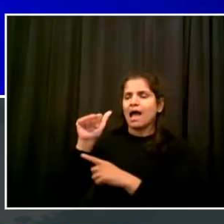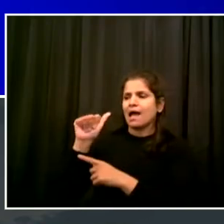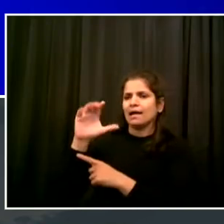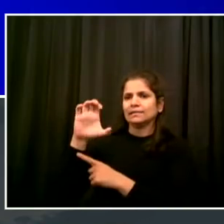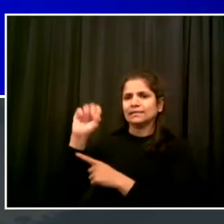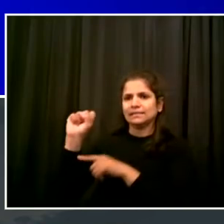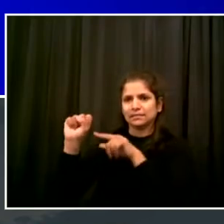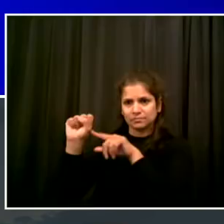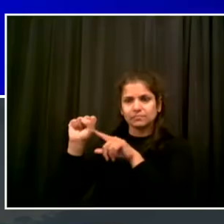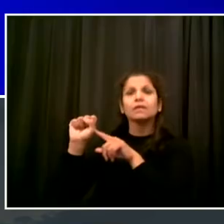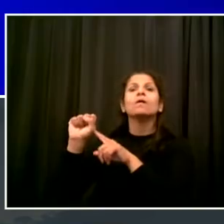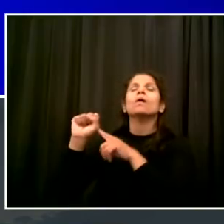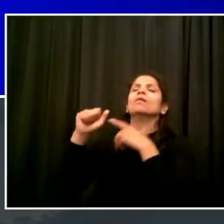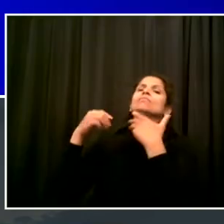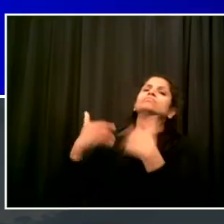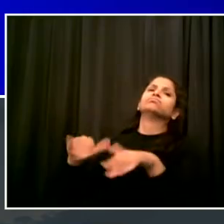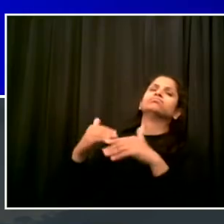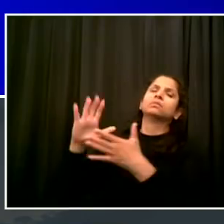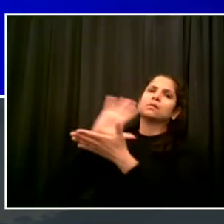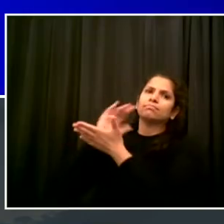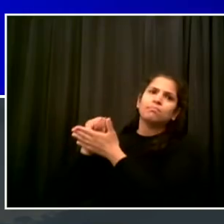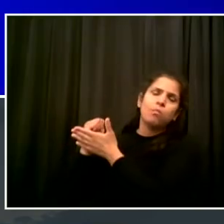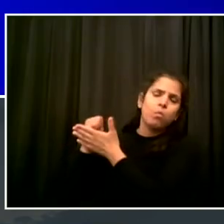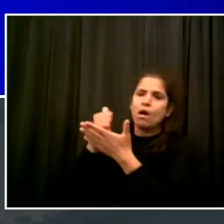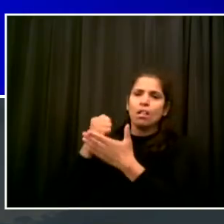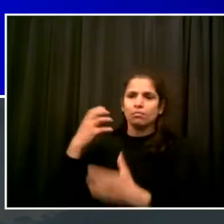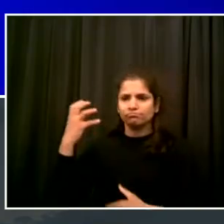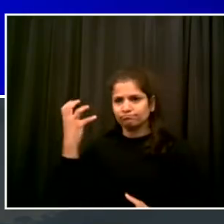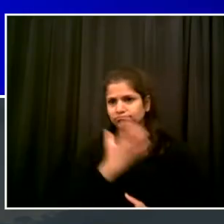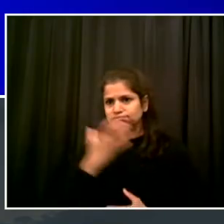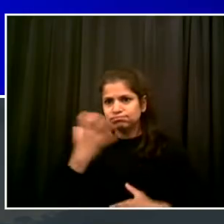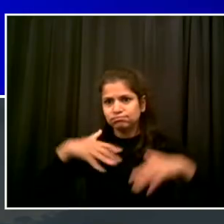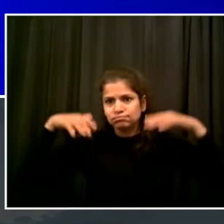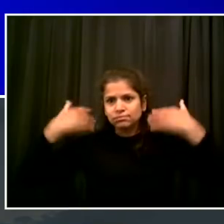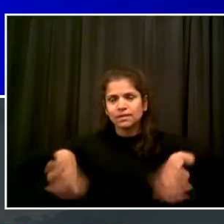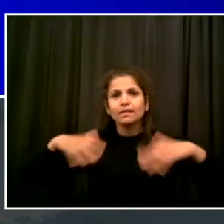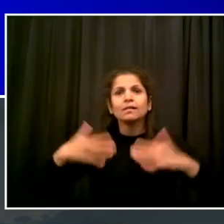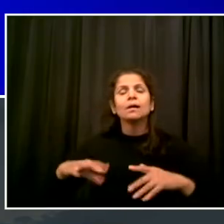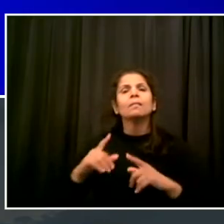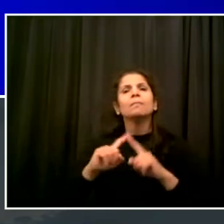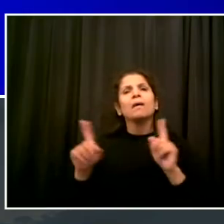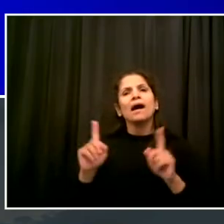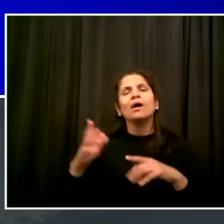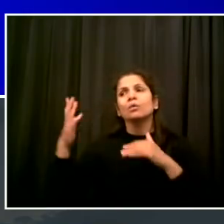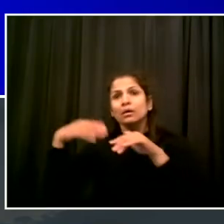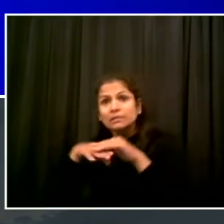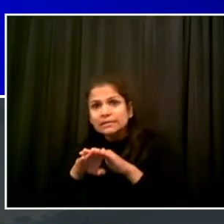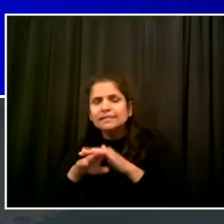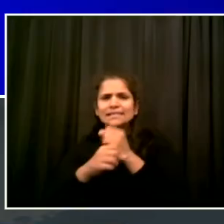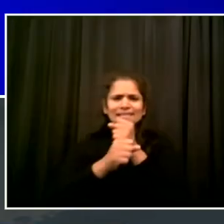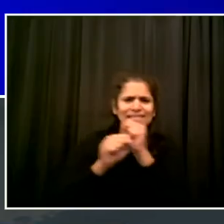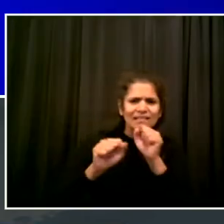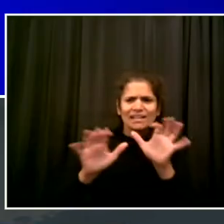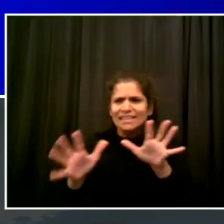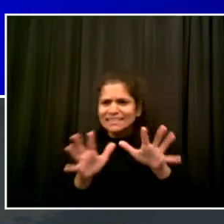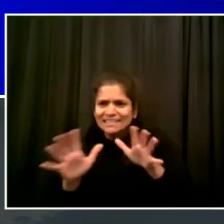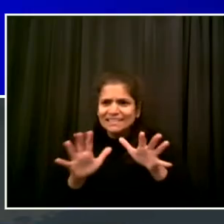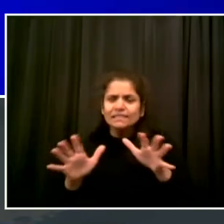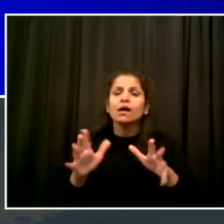WORK WITH THEM. THEY DON'T GET ANYWHERE NEAR AS MUCH